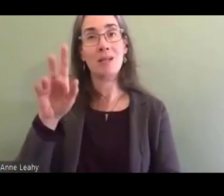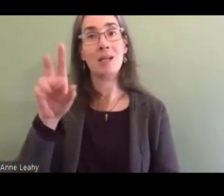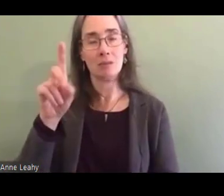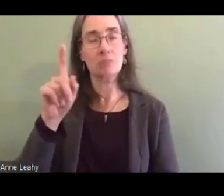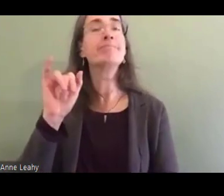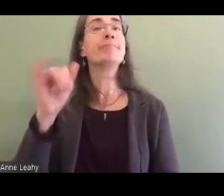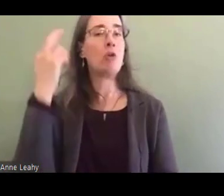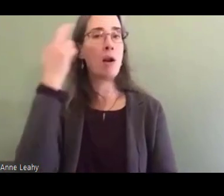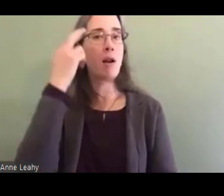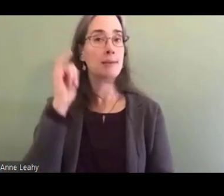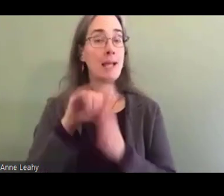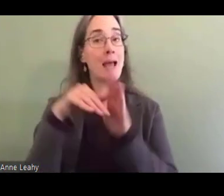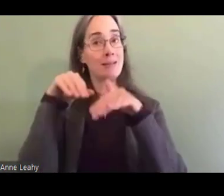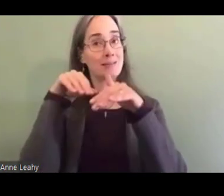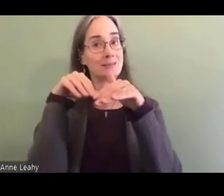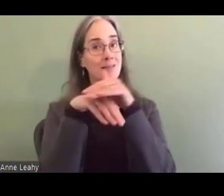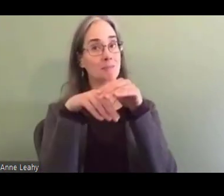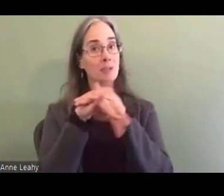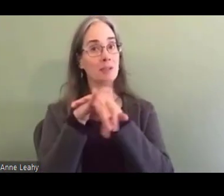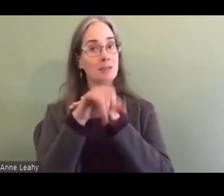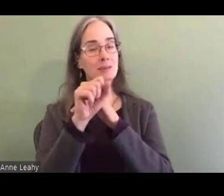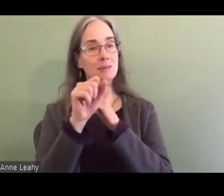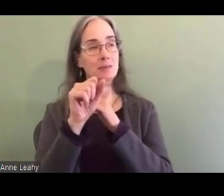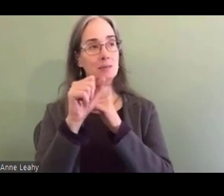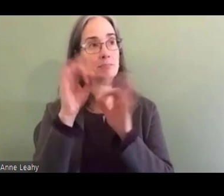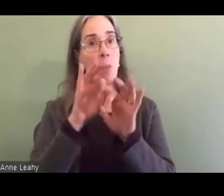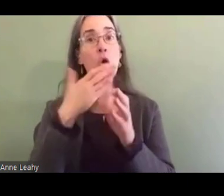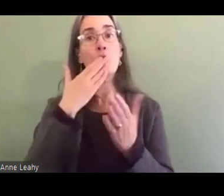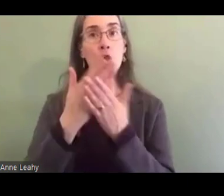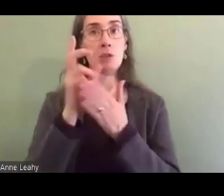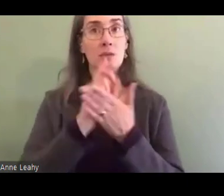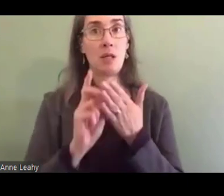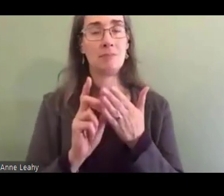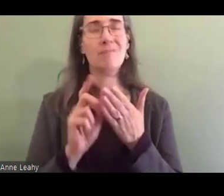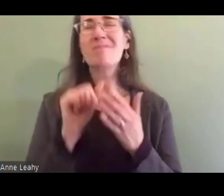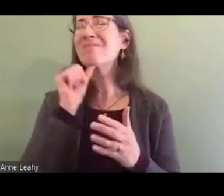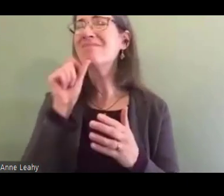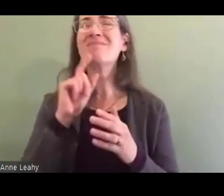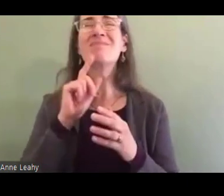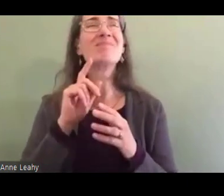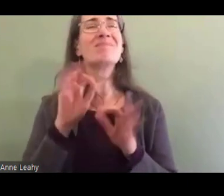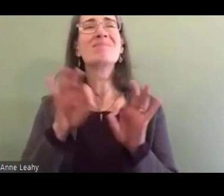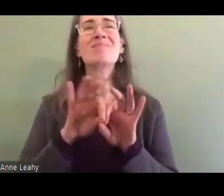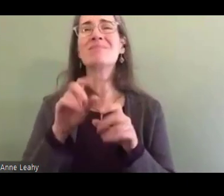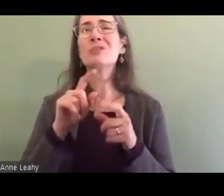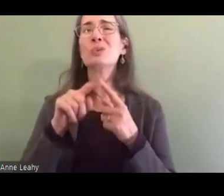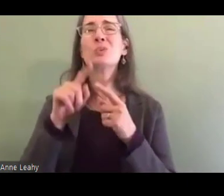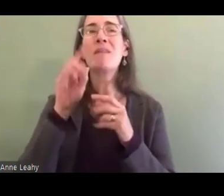to go into the technology field to realize that accessibility is about good design. It is not about fixing something later.